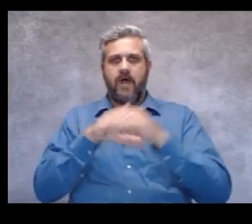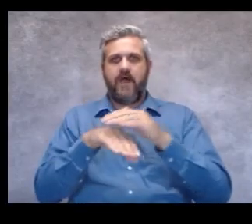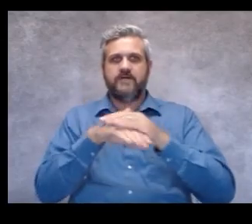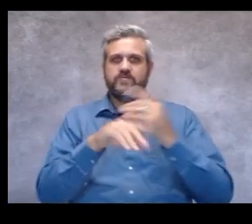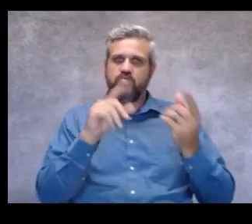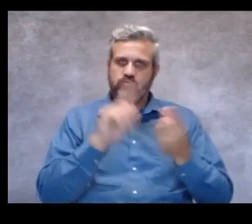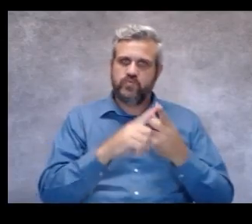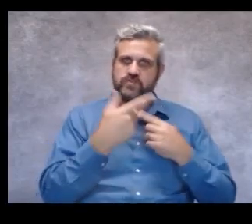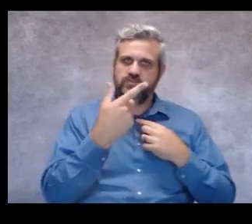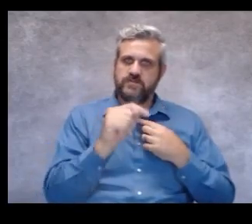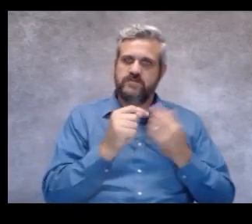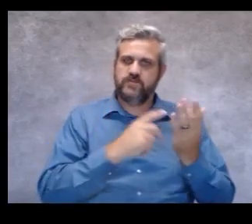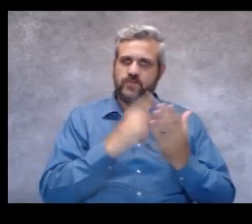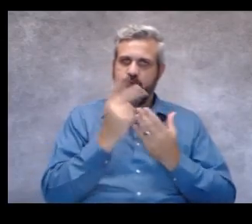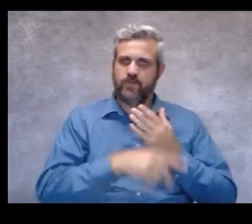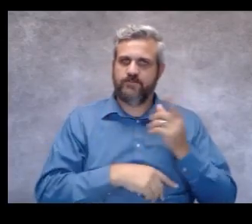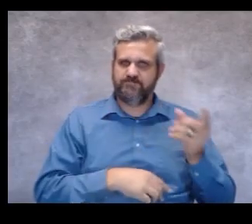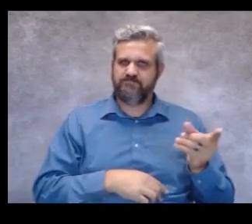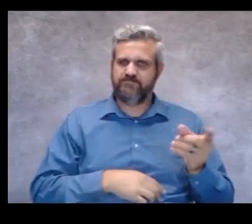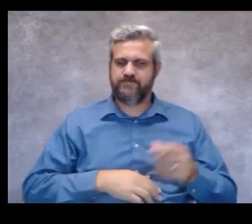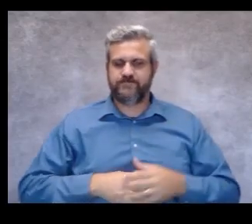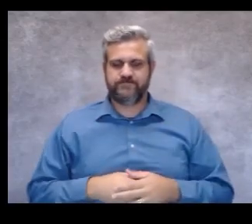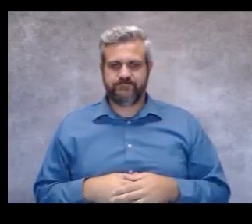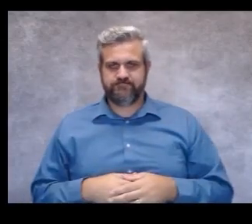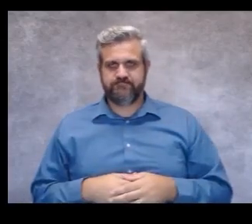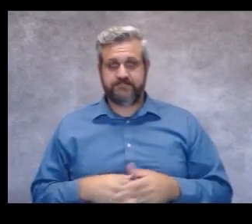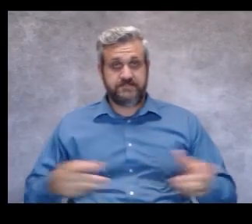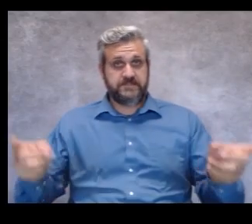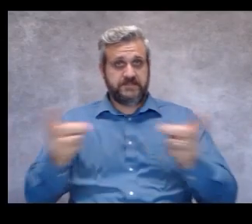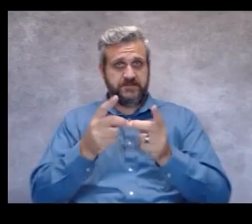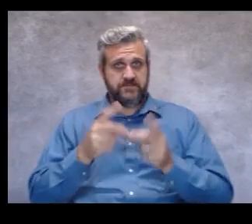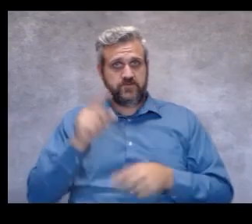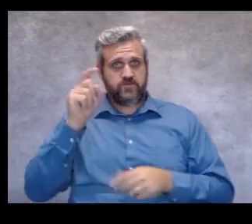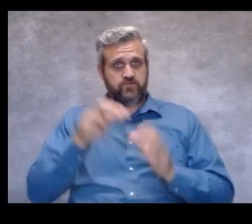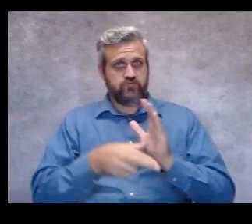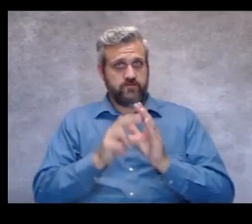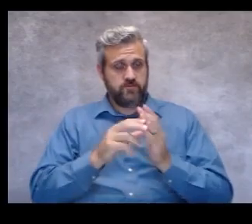gifted program. Districts should review policies and